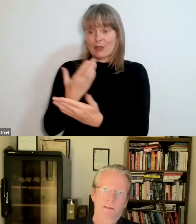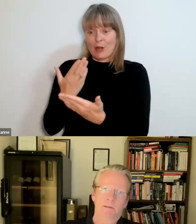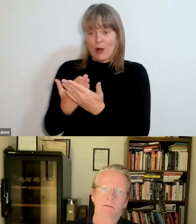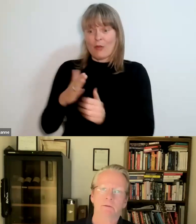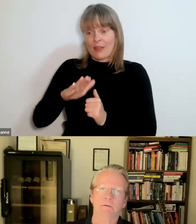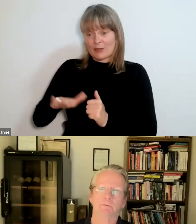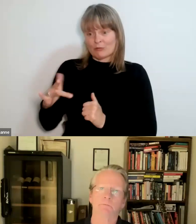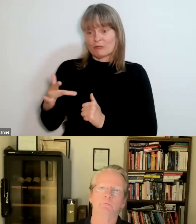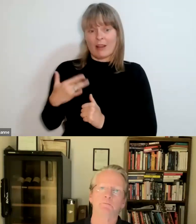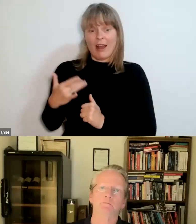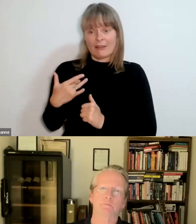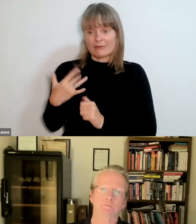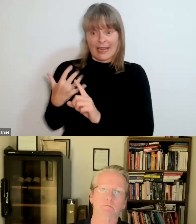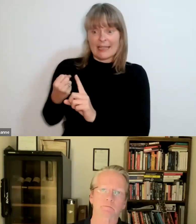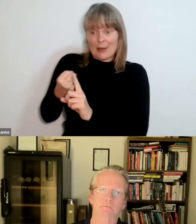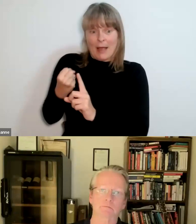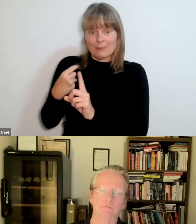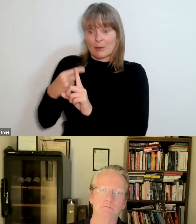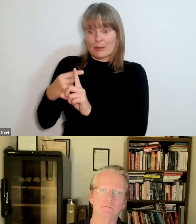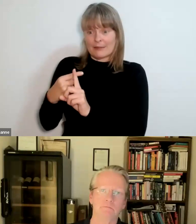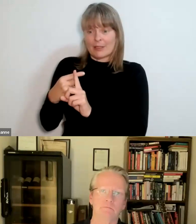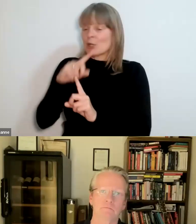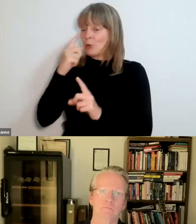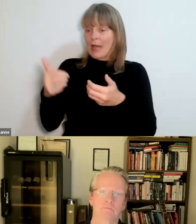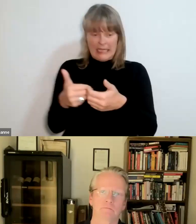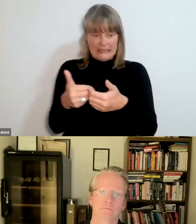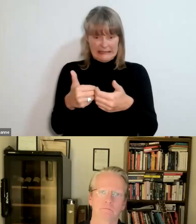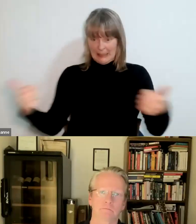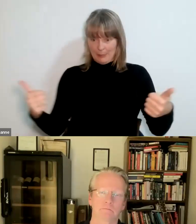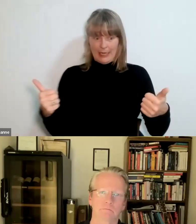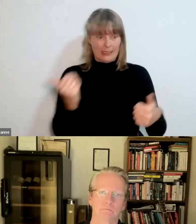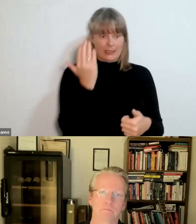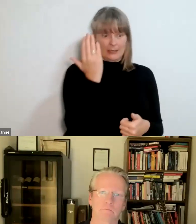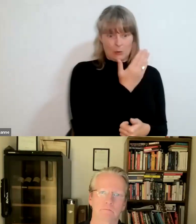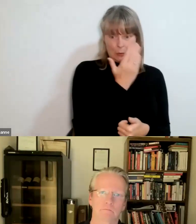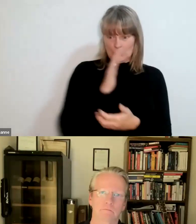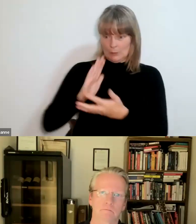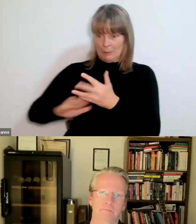great, amazing platform for making a difference for children's lives. And so, we can't just go